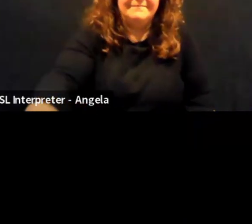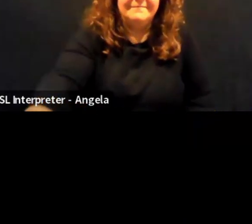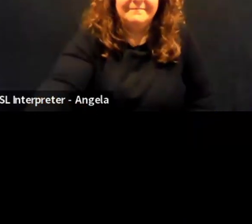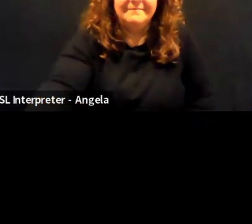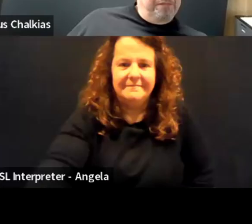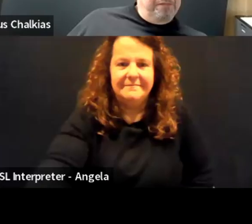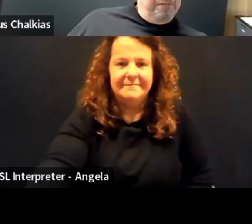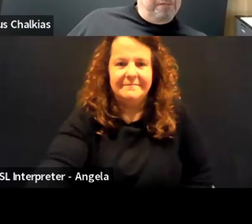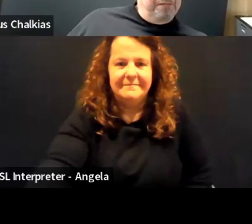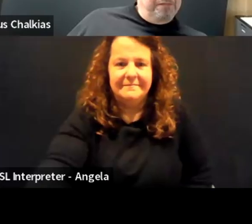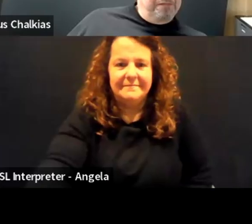Okay, we're good.